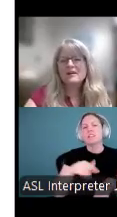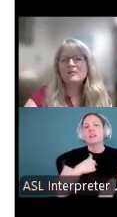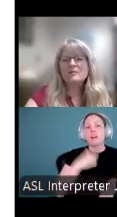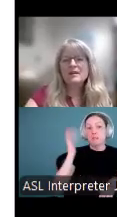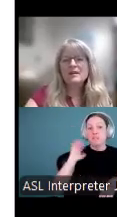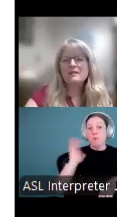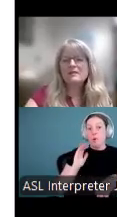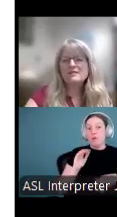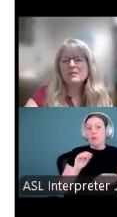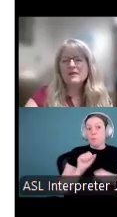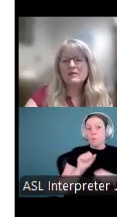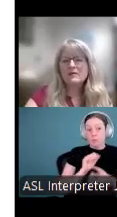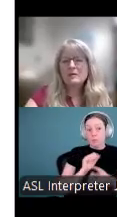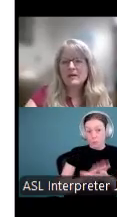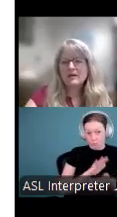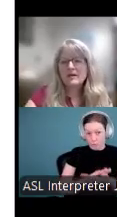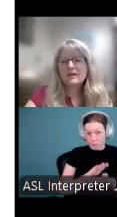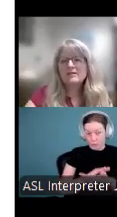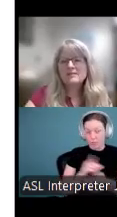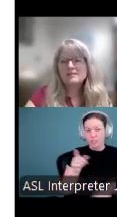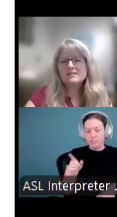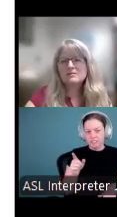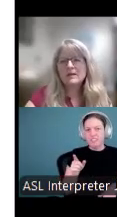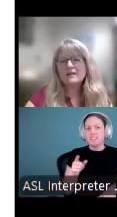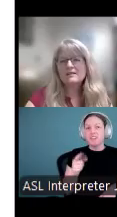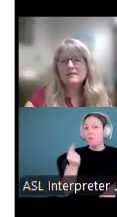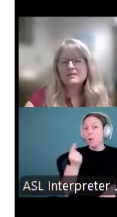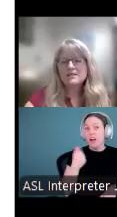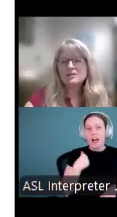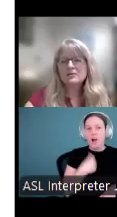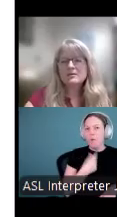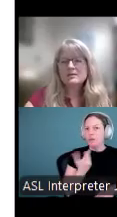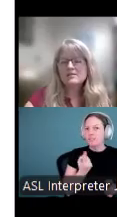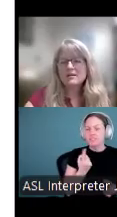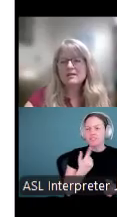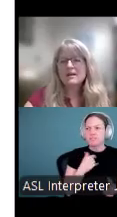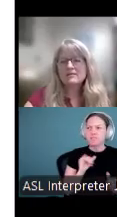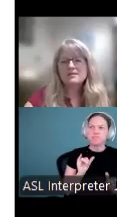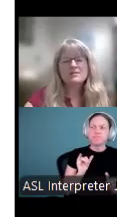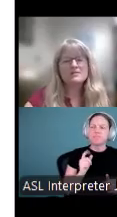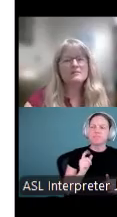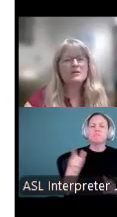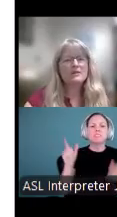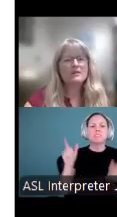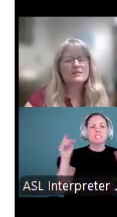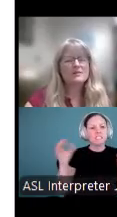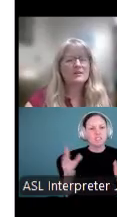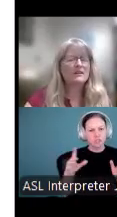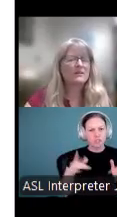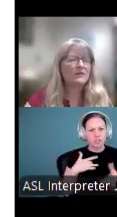that would be something that would perk up my ears is when a teacher would be starting to have concerns about a student in